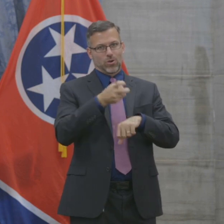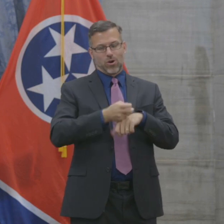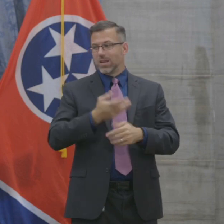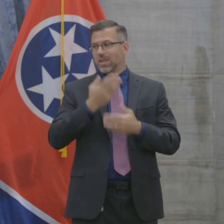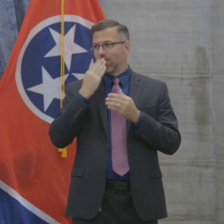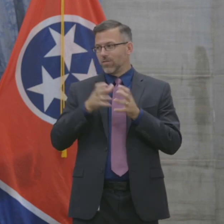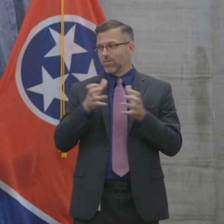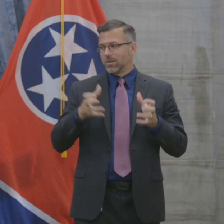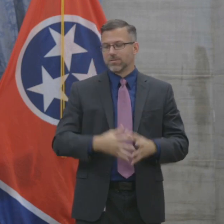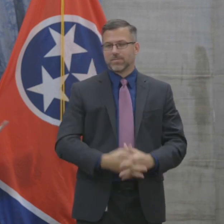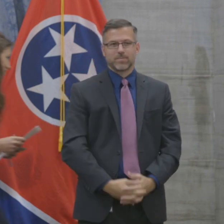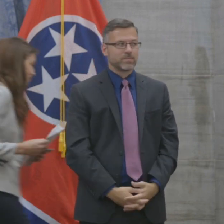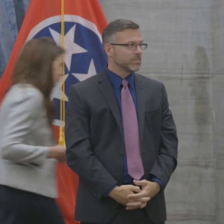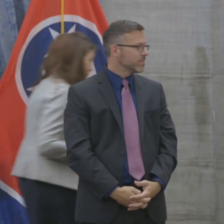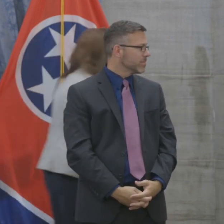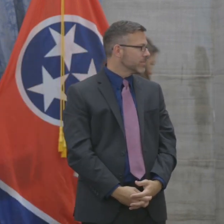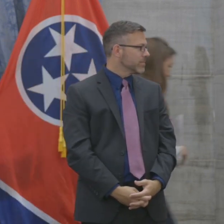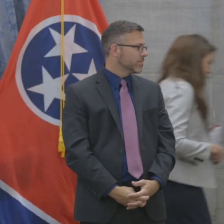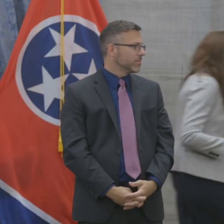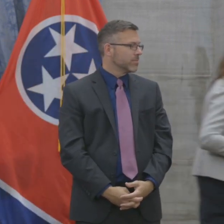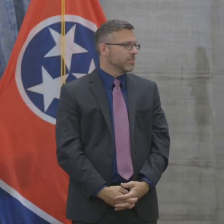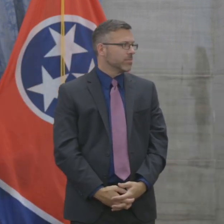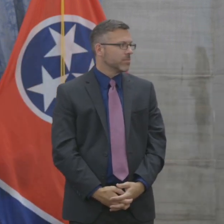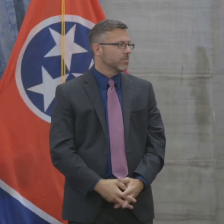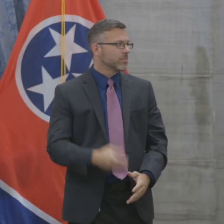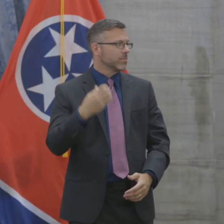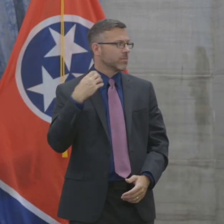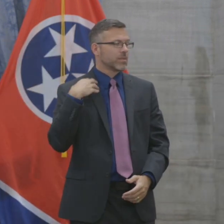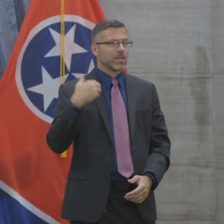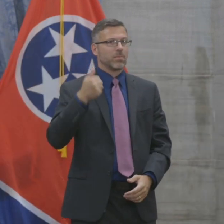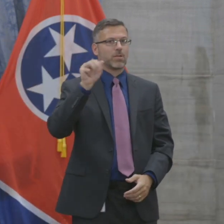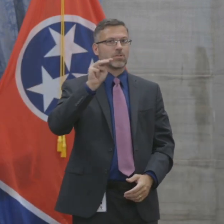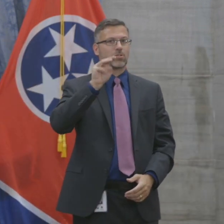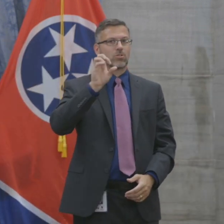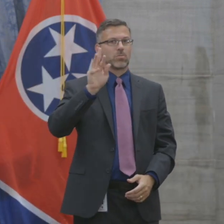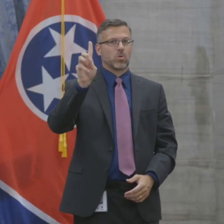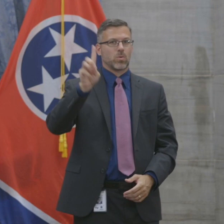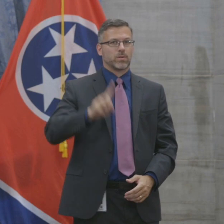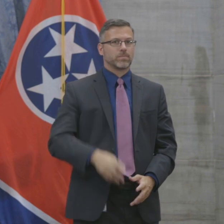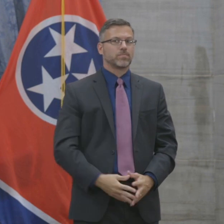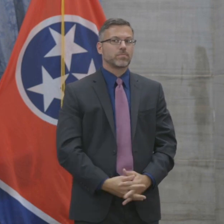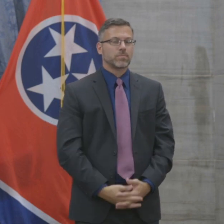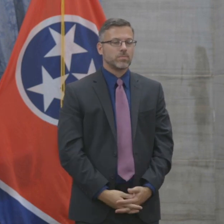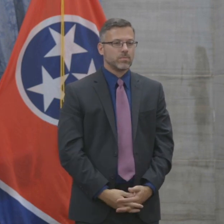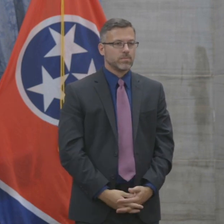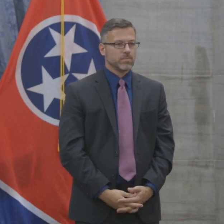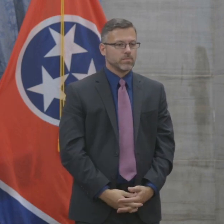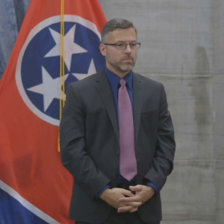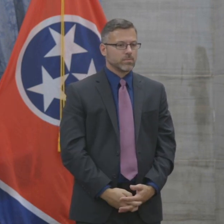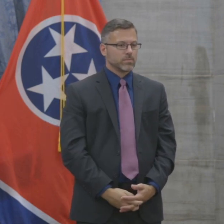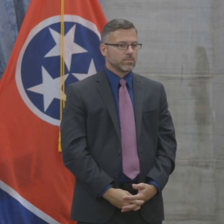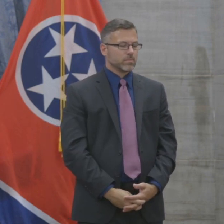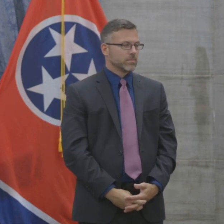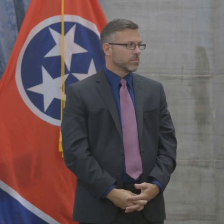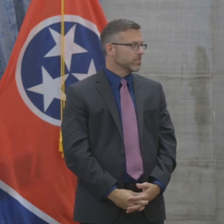have the same opportunities as any other student. I just want to say that this is the beginning of the year. We've got a few more districts to go to open up. But the work does